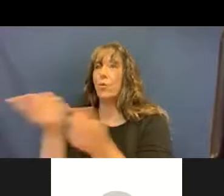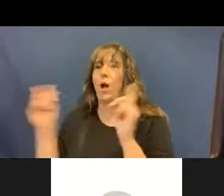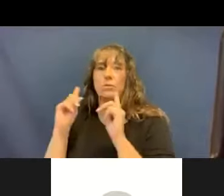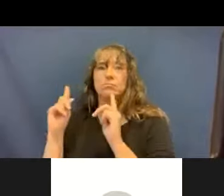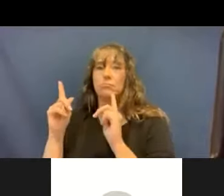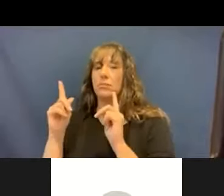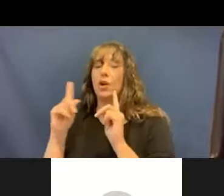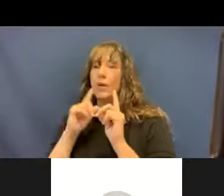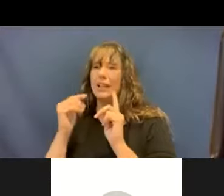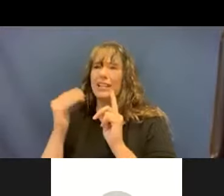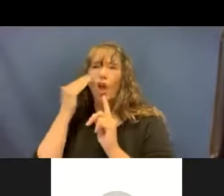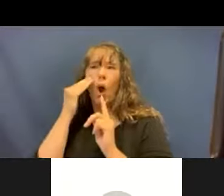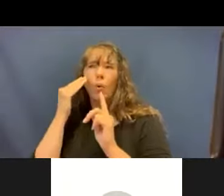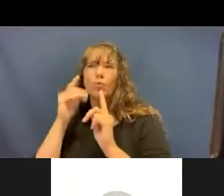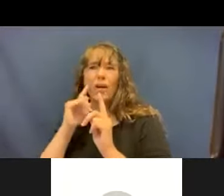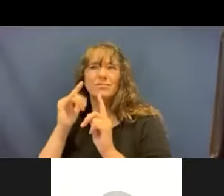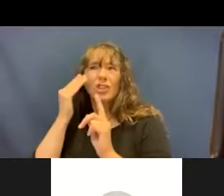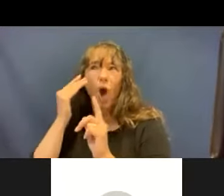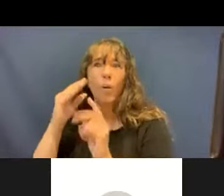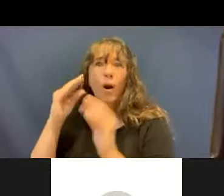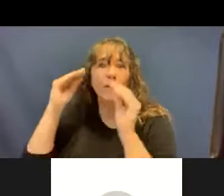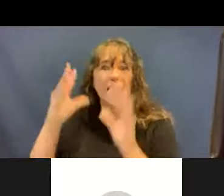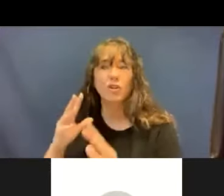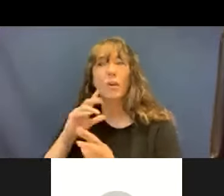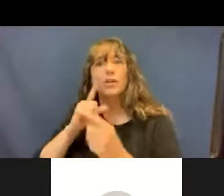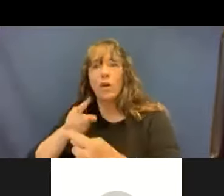know our professors. It was a struggle, I think, for our whole class to get to know